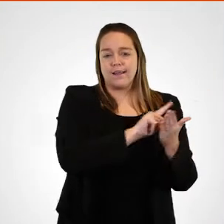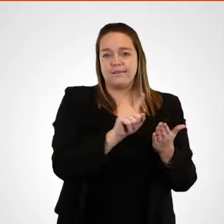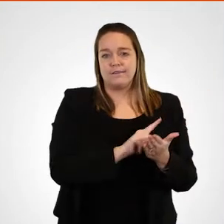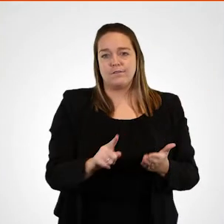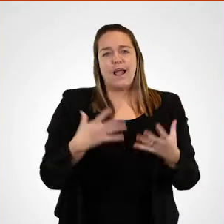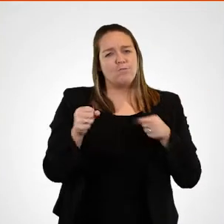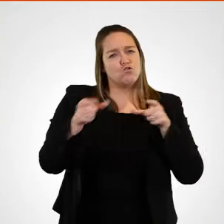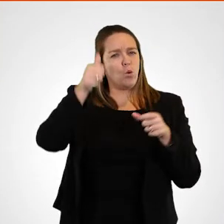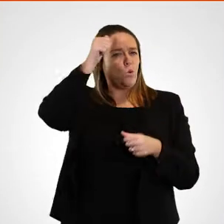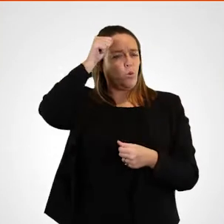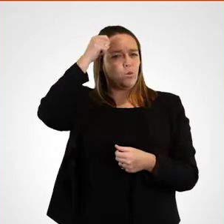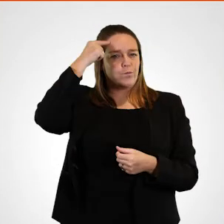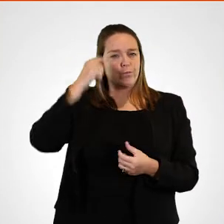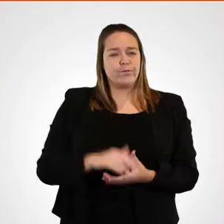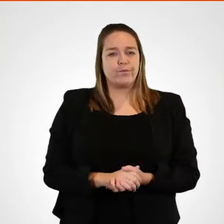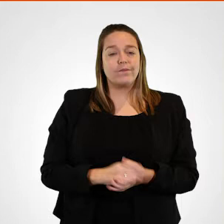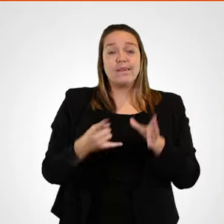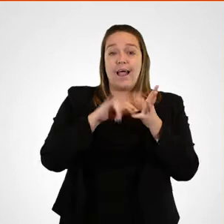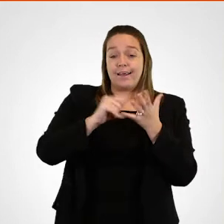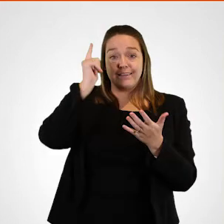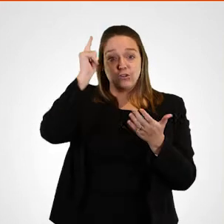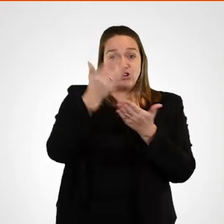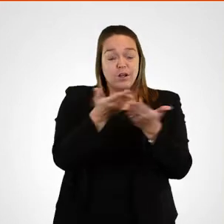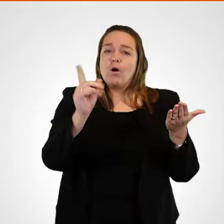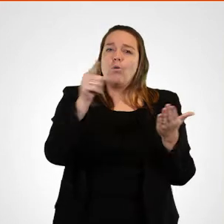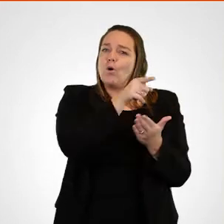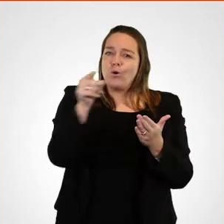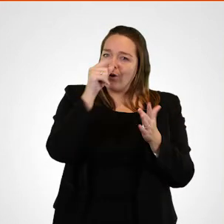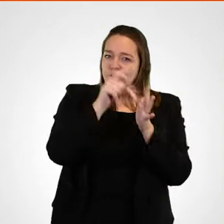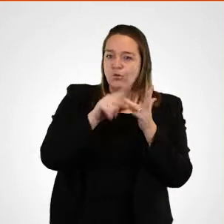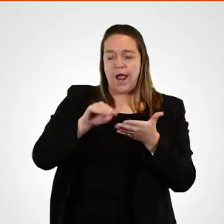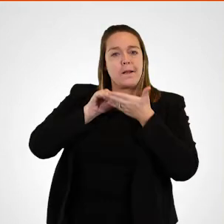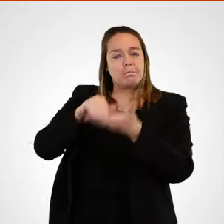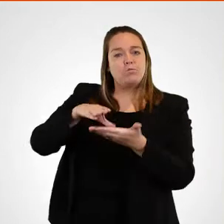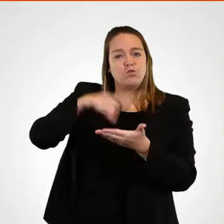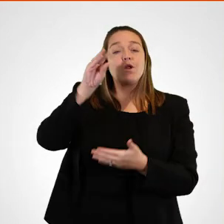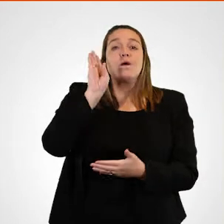What are some things that you can do as an educator to help students before reading?